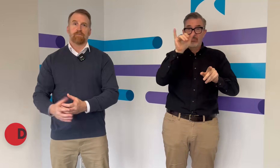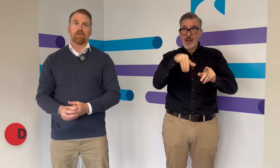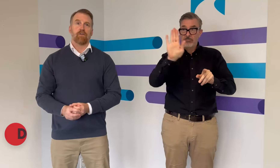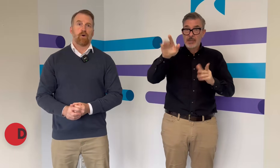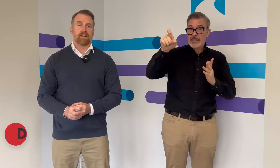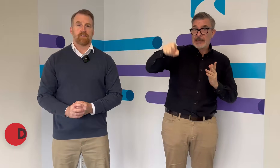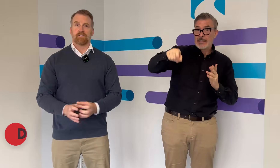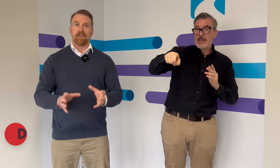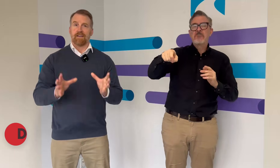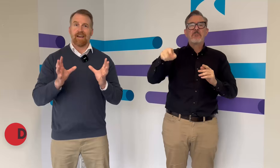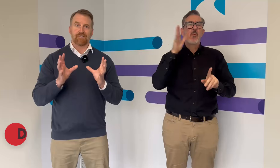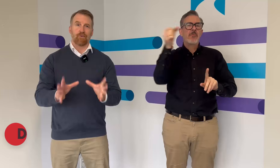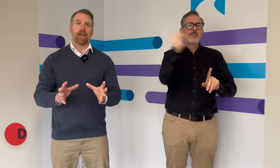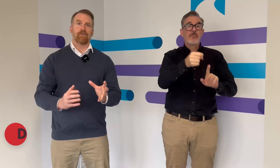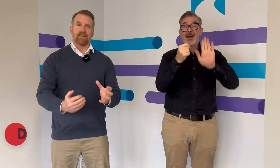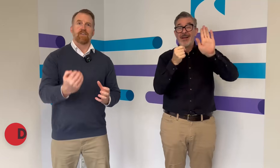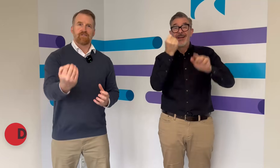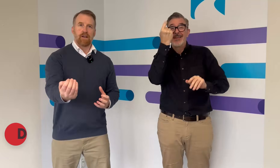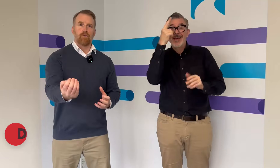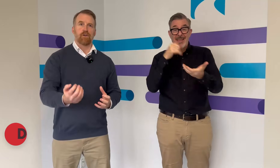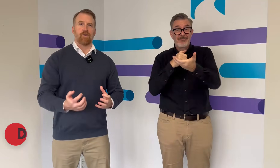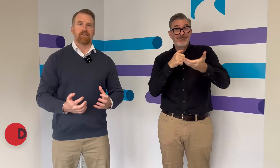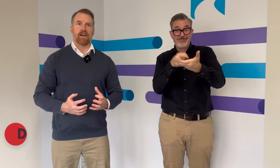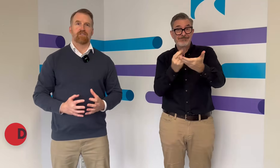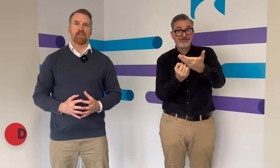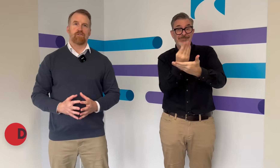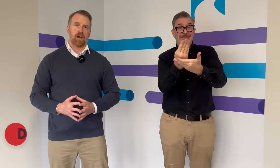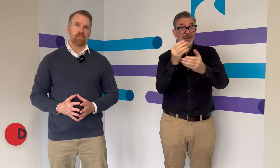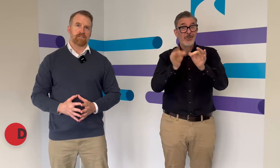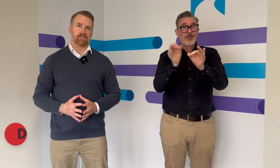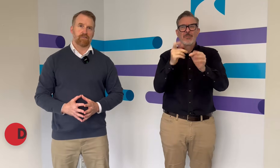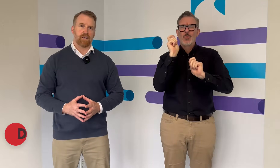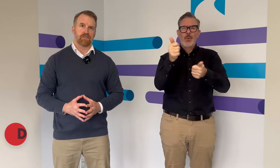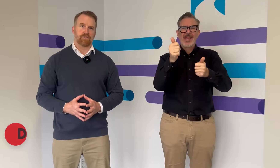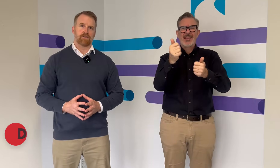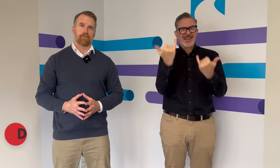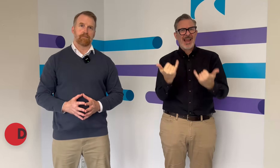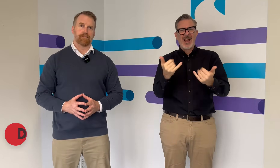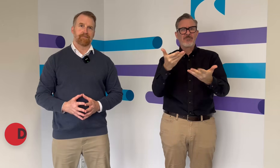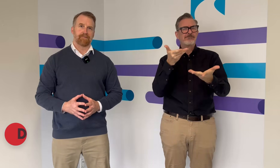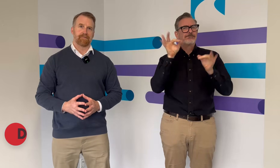and where that service is required, we will help our customers. But Convo Access is great for these straightforward transactions